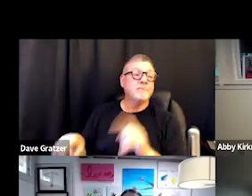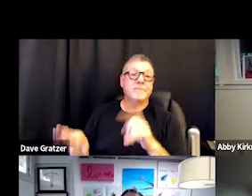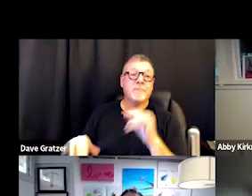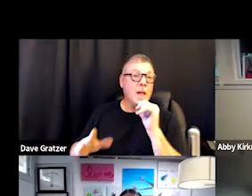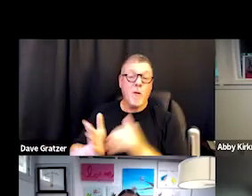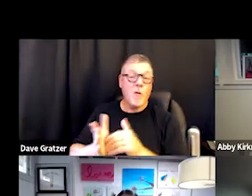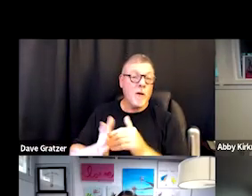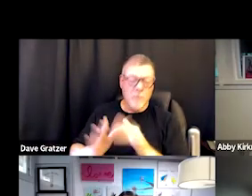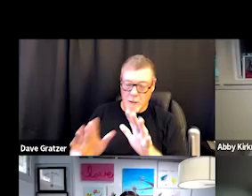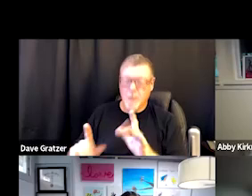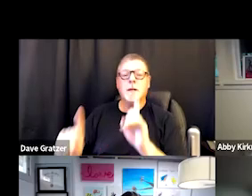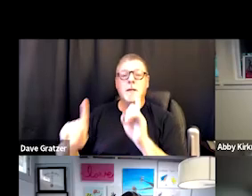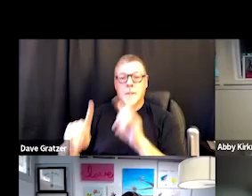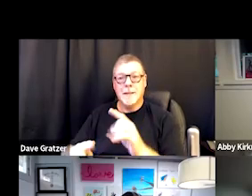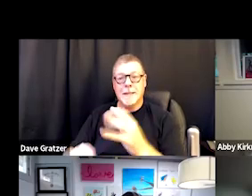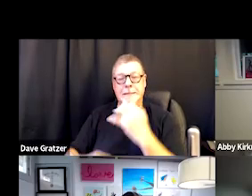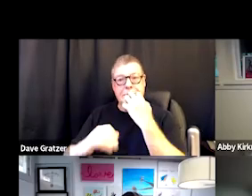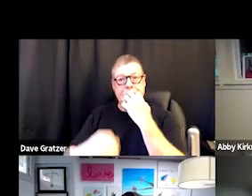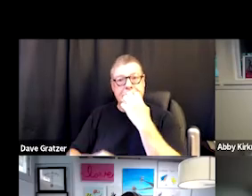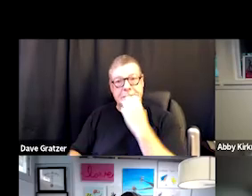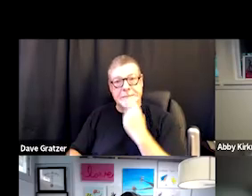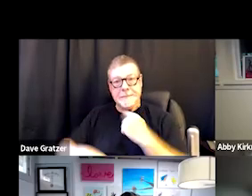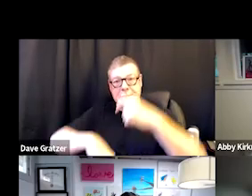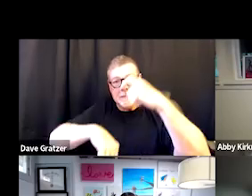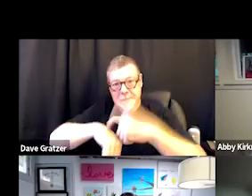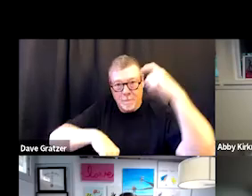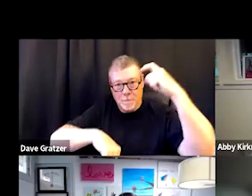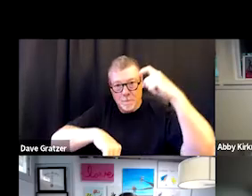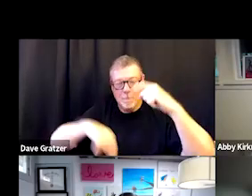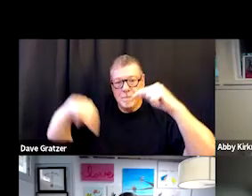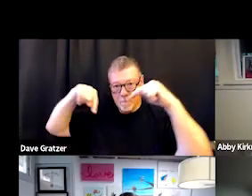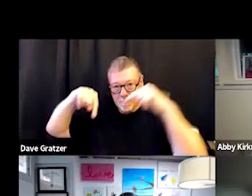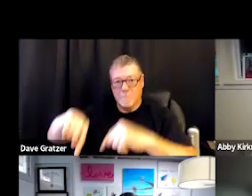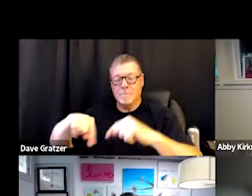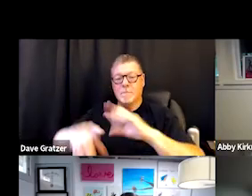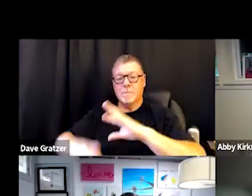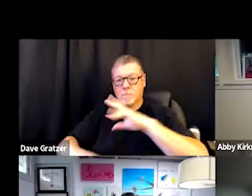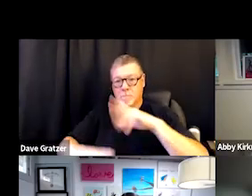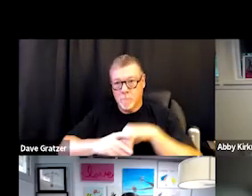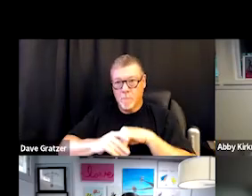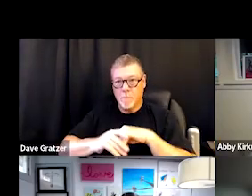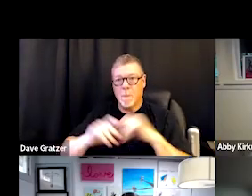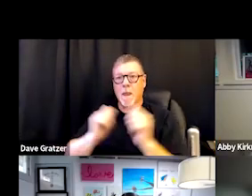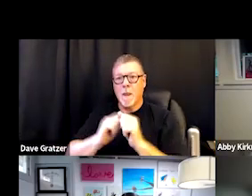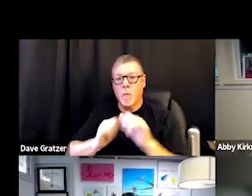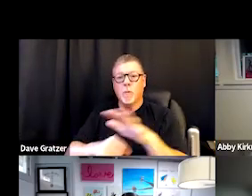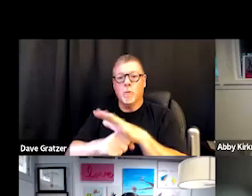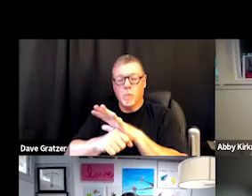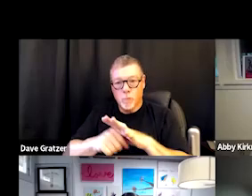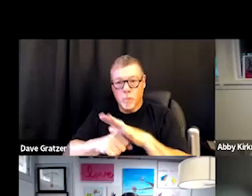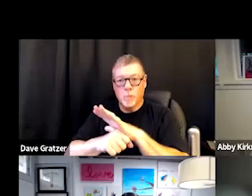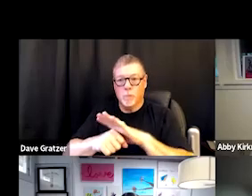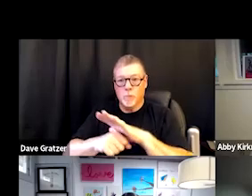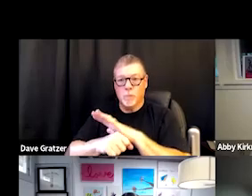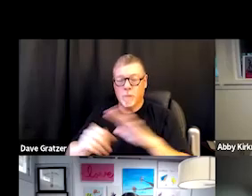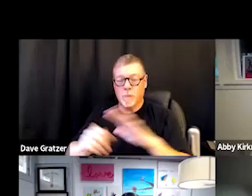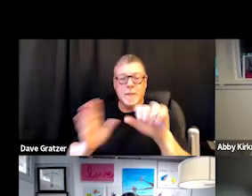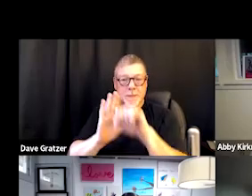this is absolutely the time to continue to engage with your local and state steering committees